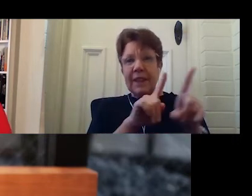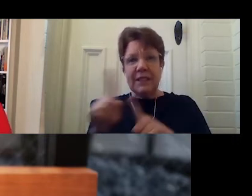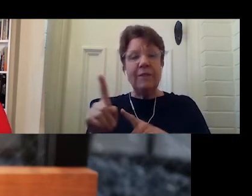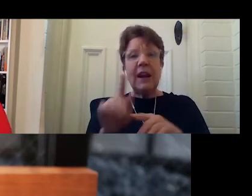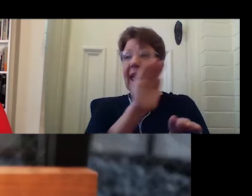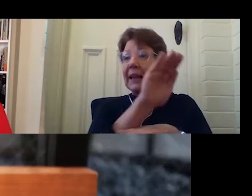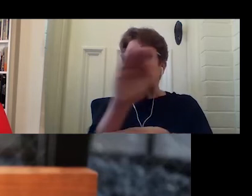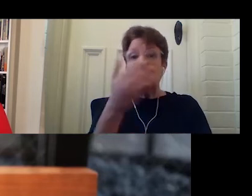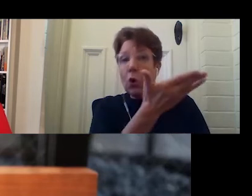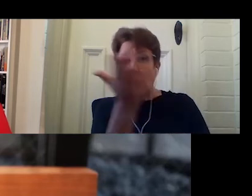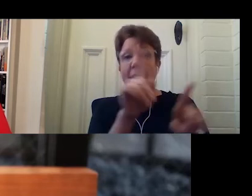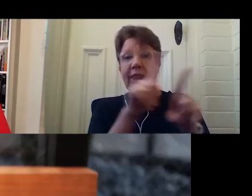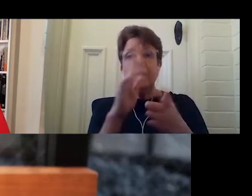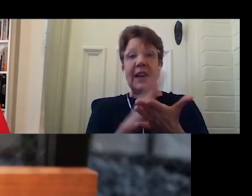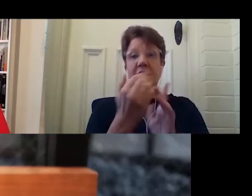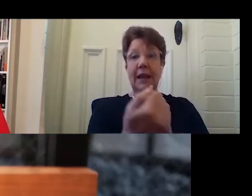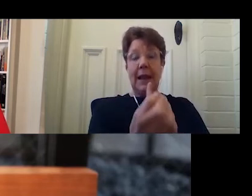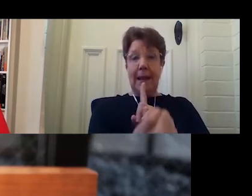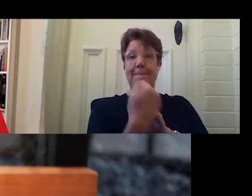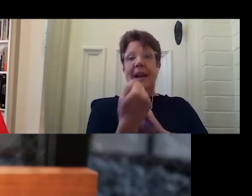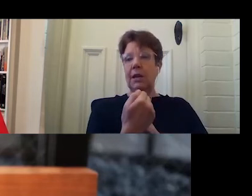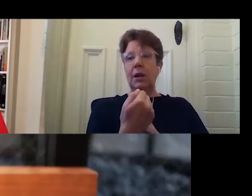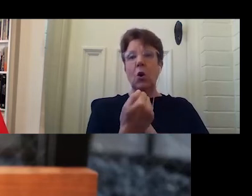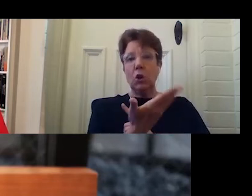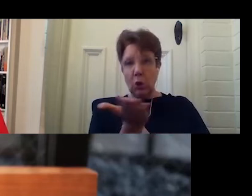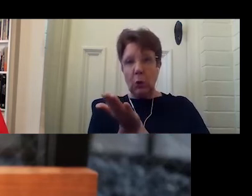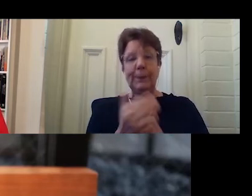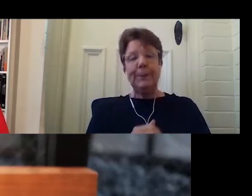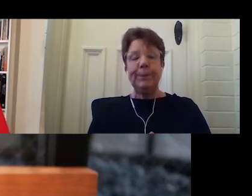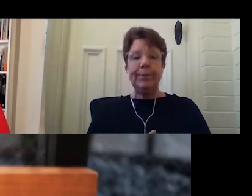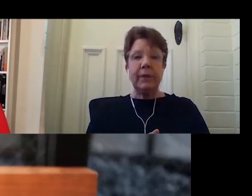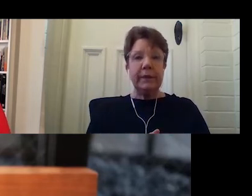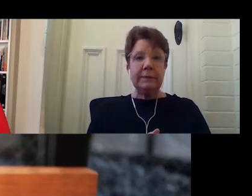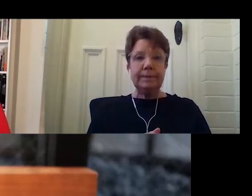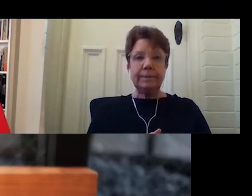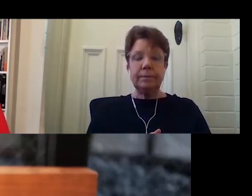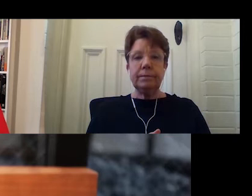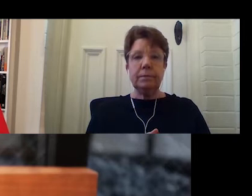factors are impacting on you. Now, I'm not necessarily suggesting that